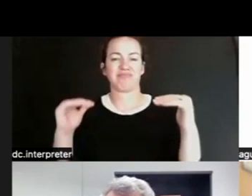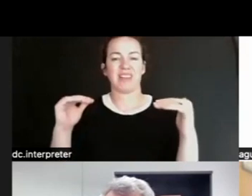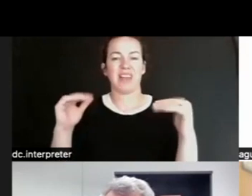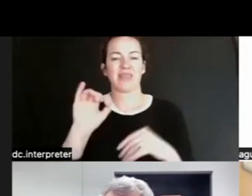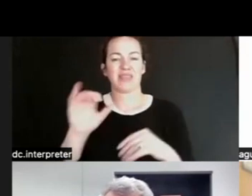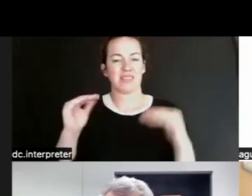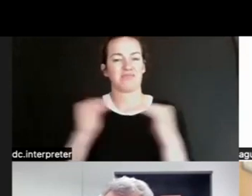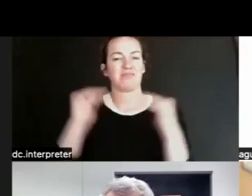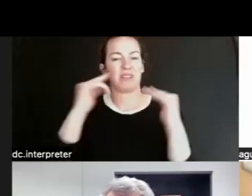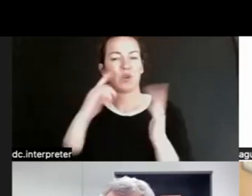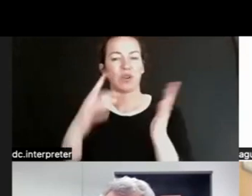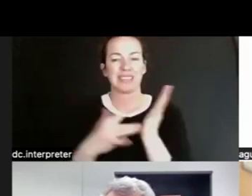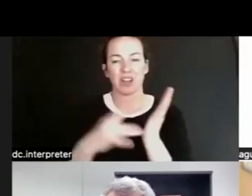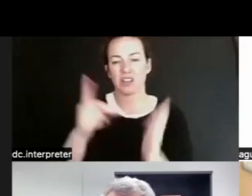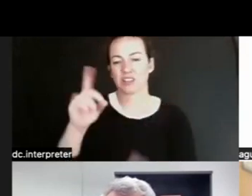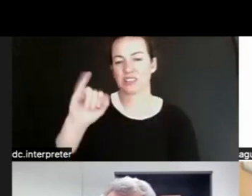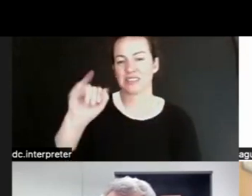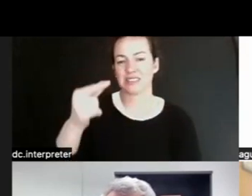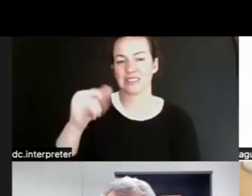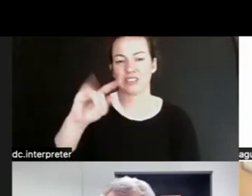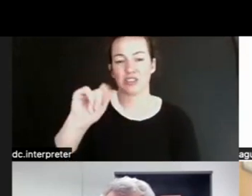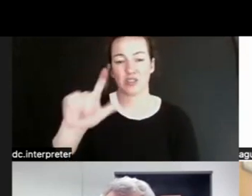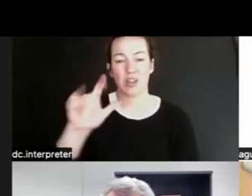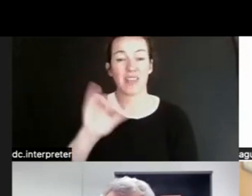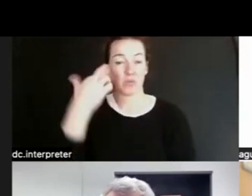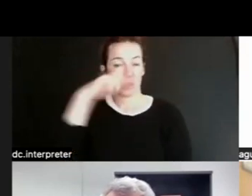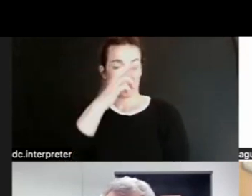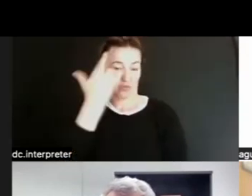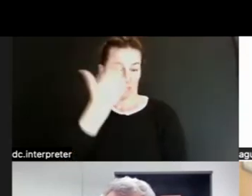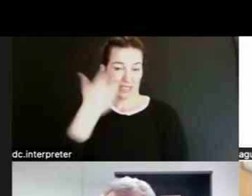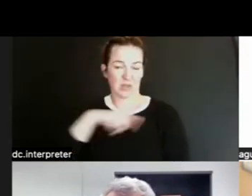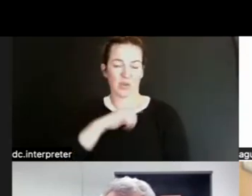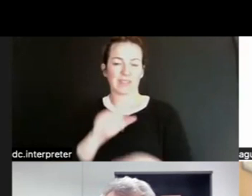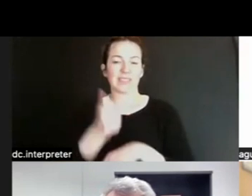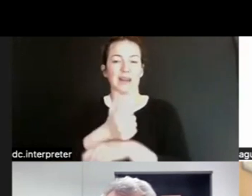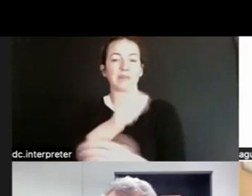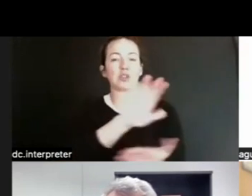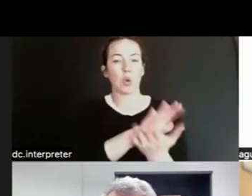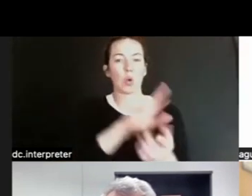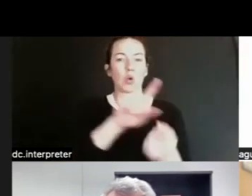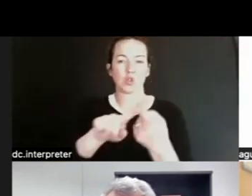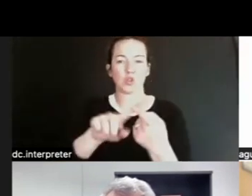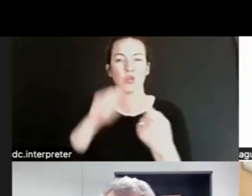CTF designed and and has been implementing school to home for for a few years now. And